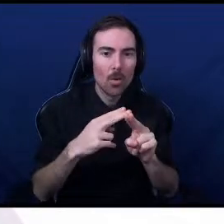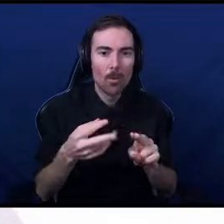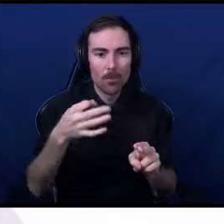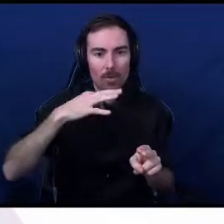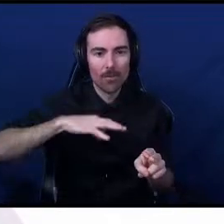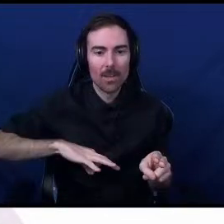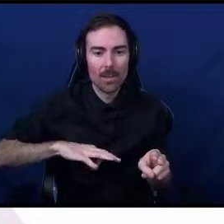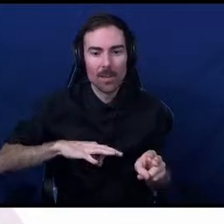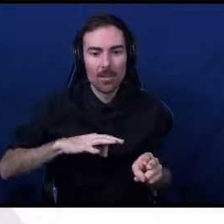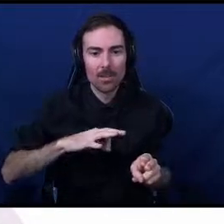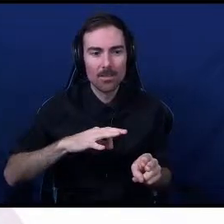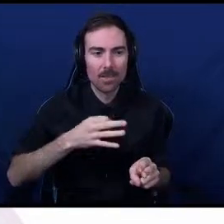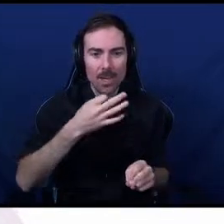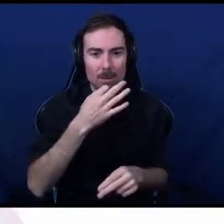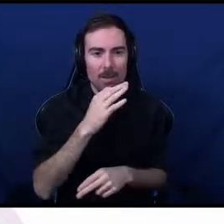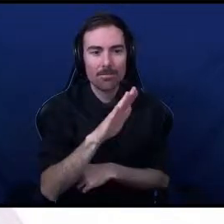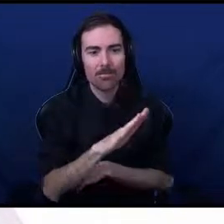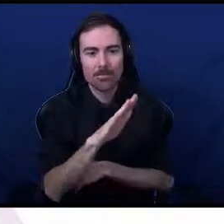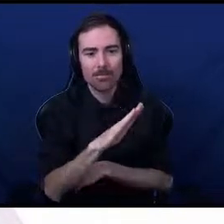certainly something that it definitely shouldn't be.